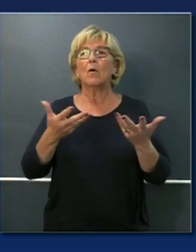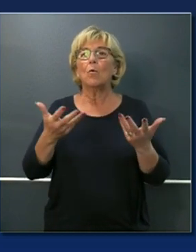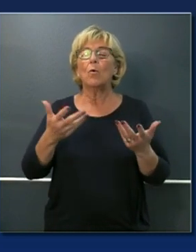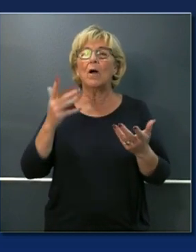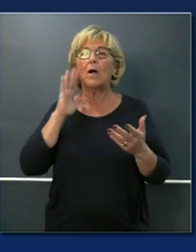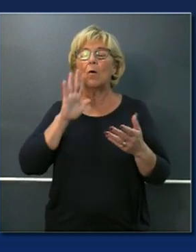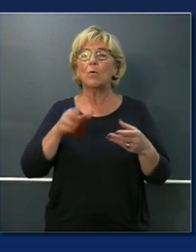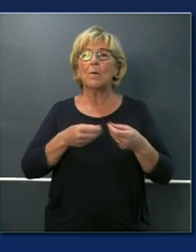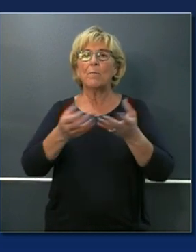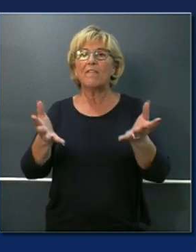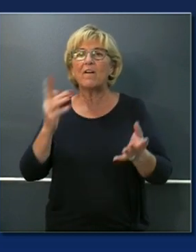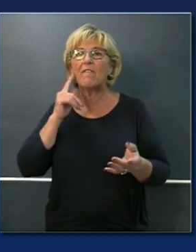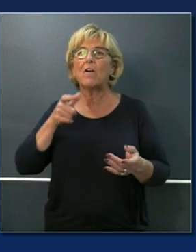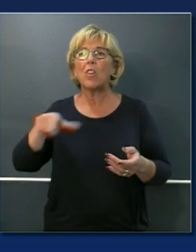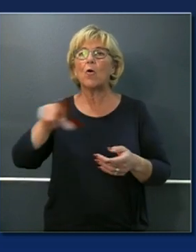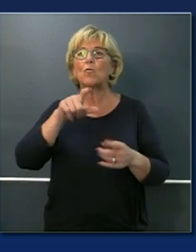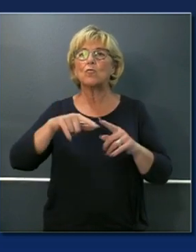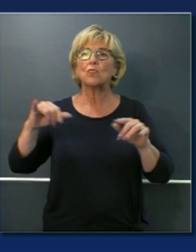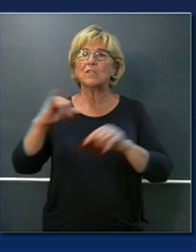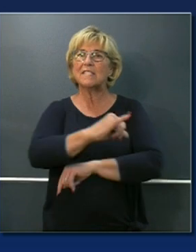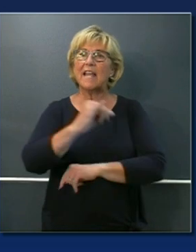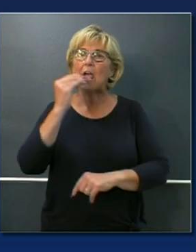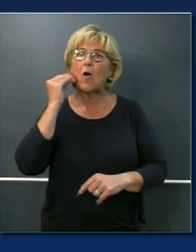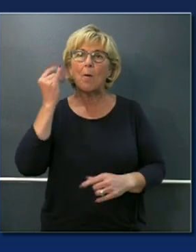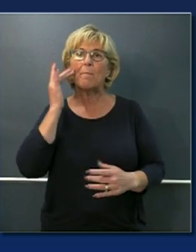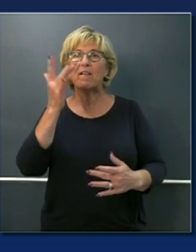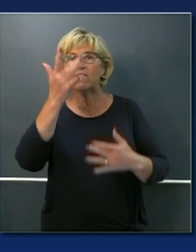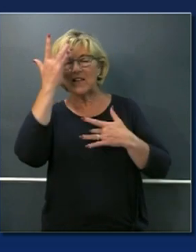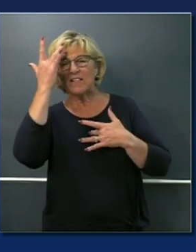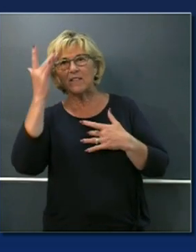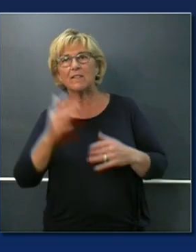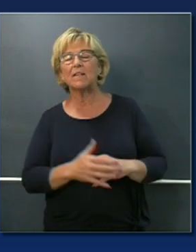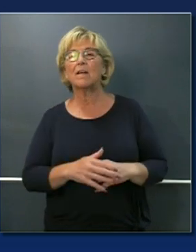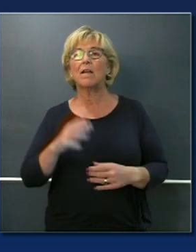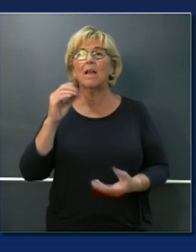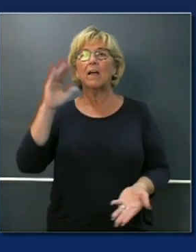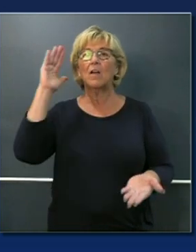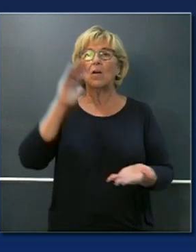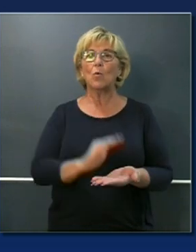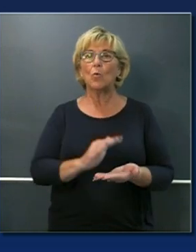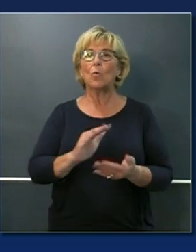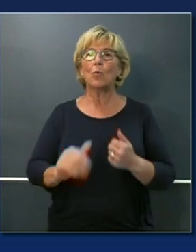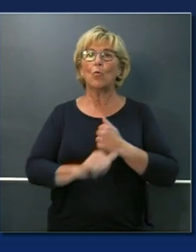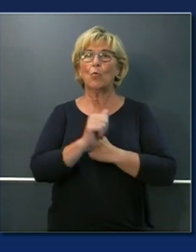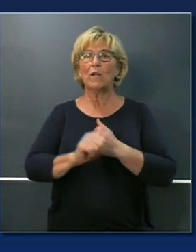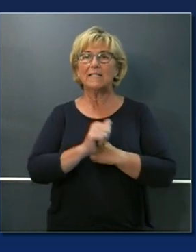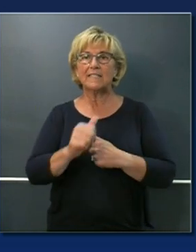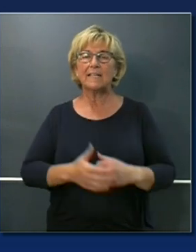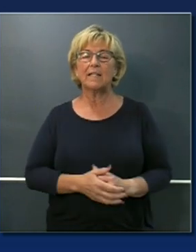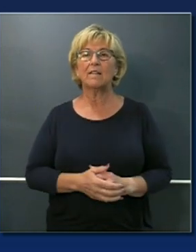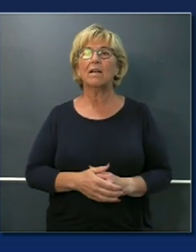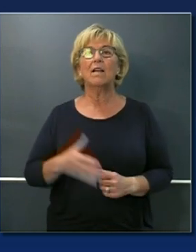ACTIONS. WHAT ARE THE KINDS OF POLICIES THAT WILL ALLOW PEOPLE